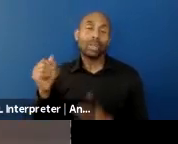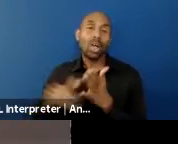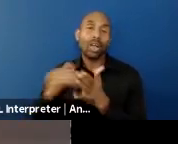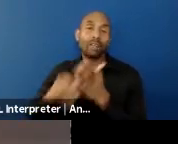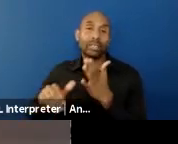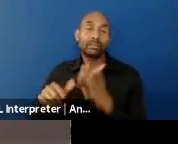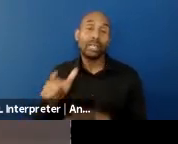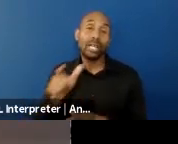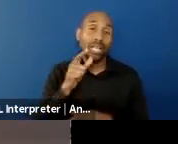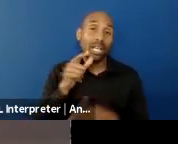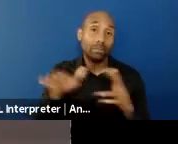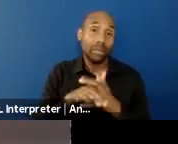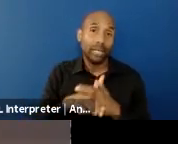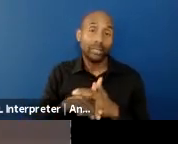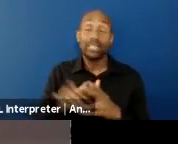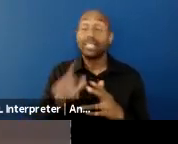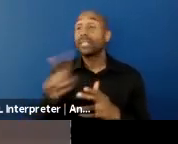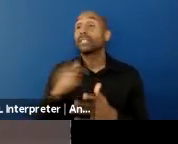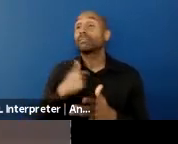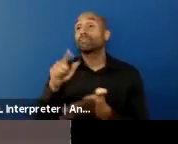Really fell in love with the place.